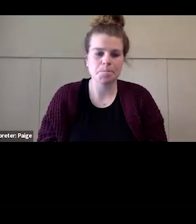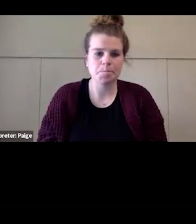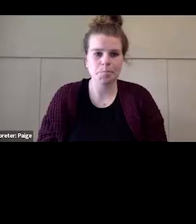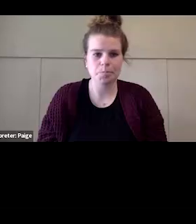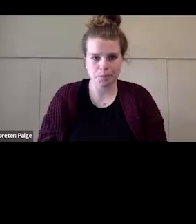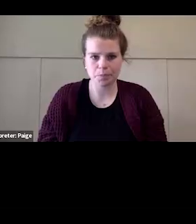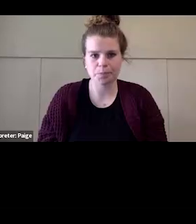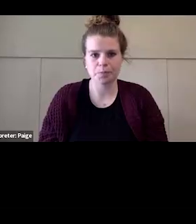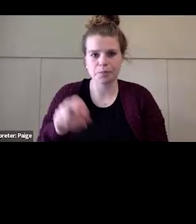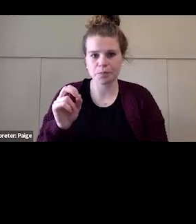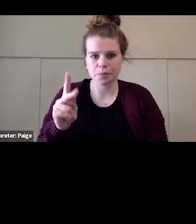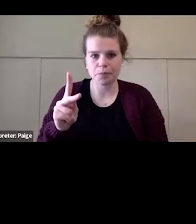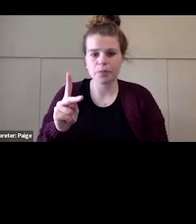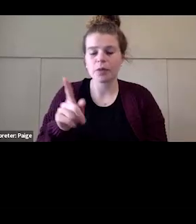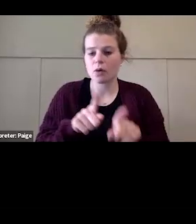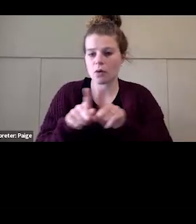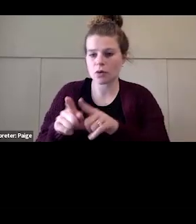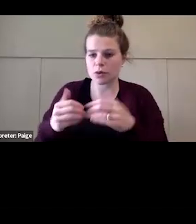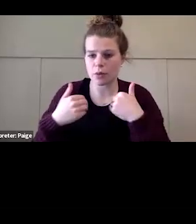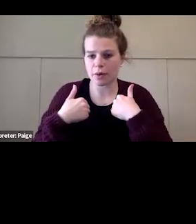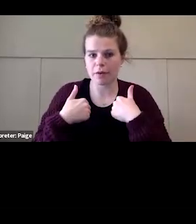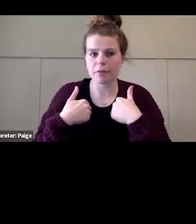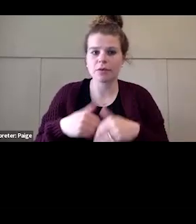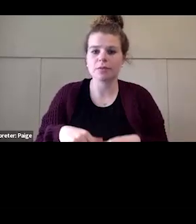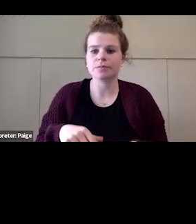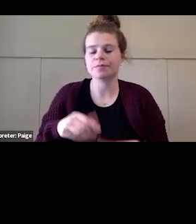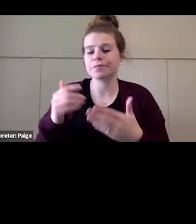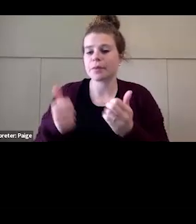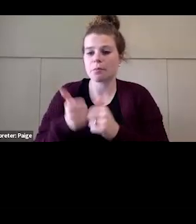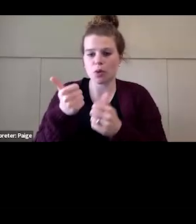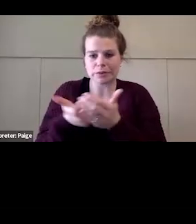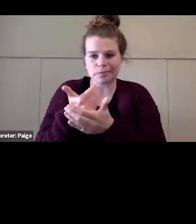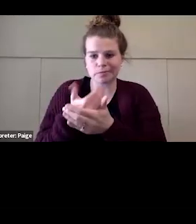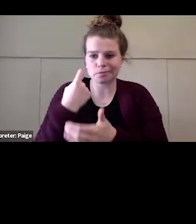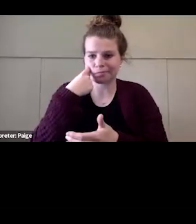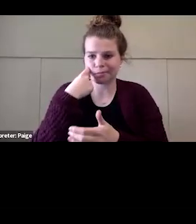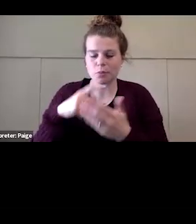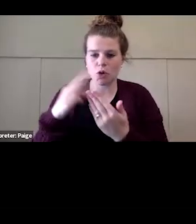Okay. We also have, this is our newest program